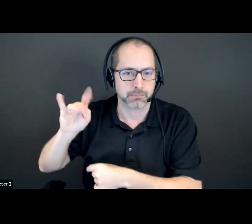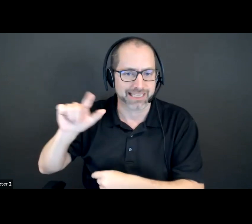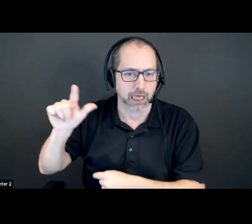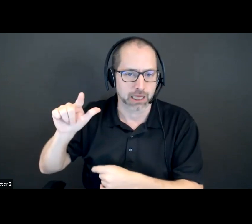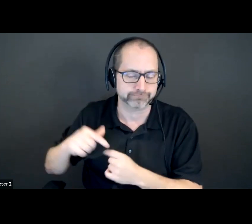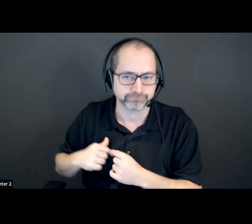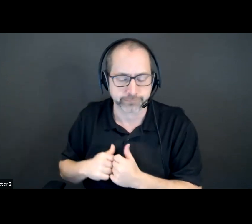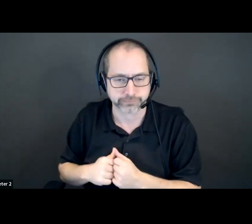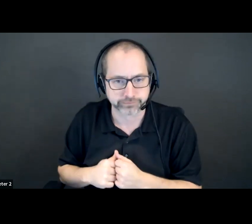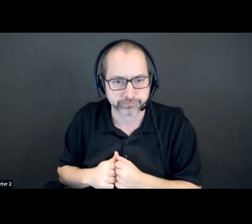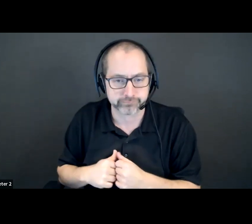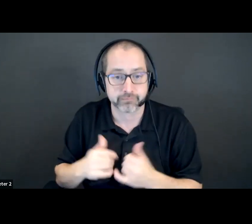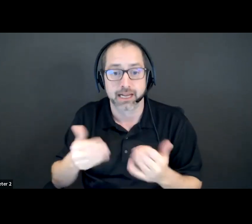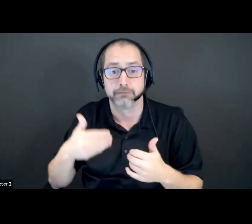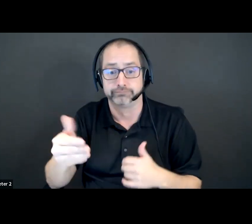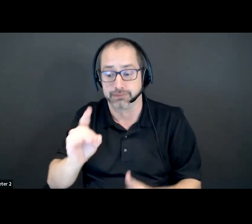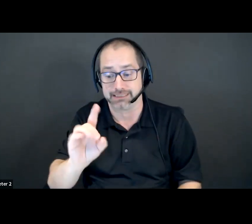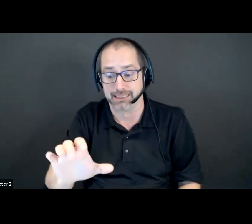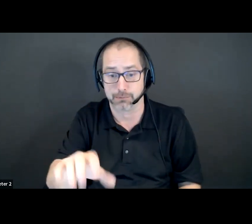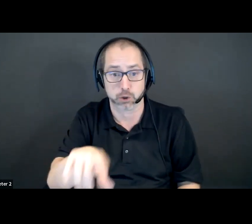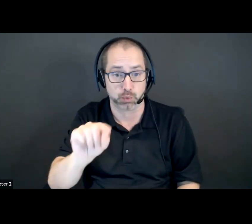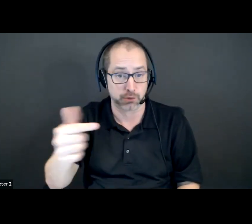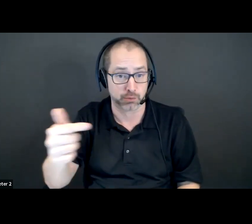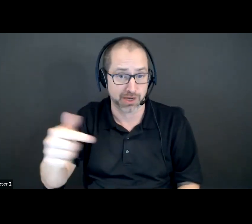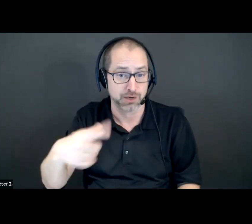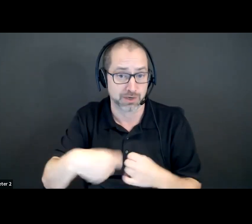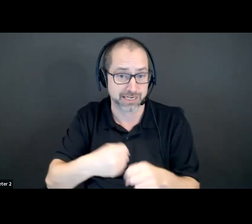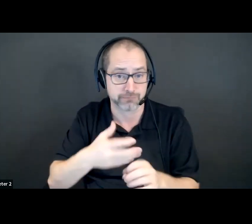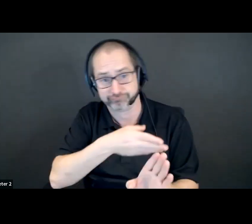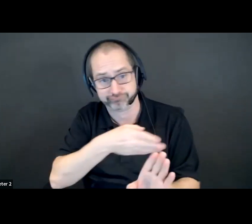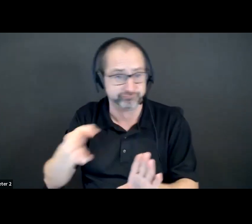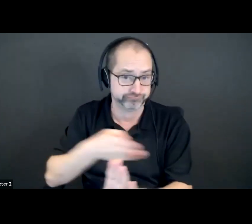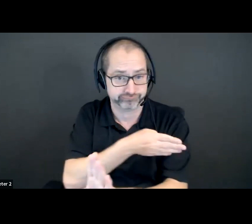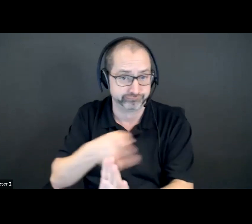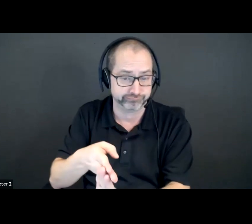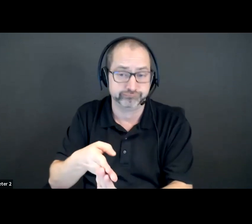On my birthday in December 2021, I got a call from workers compensation my appeal